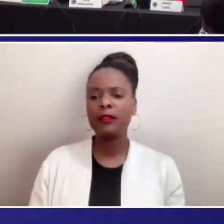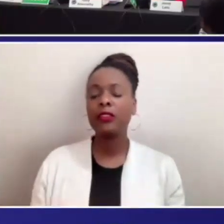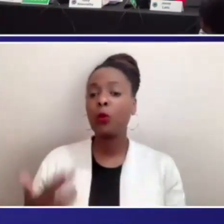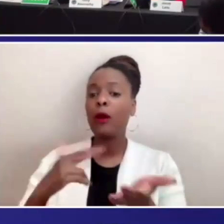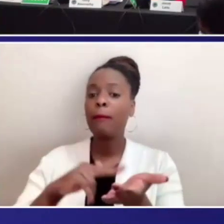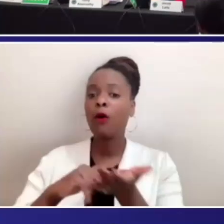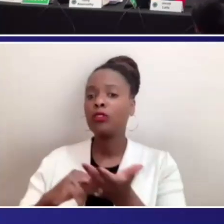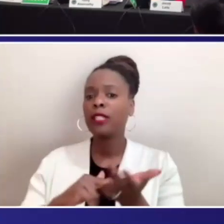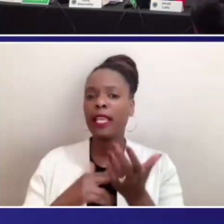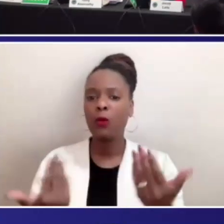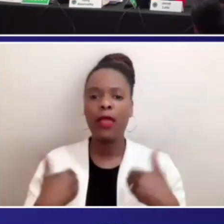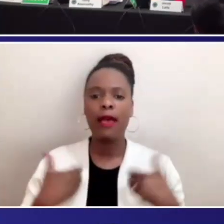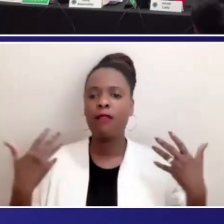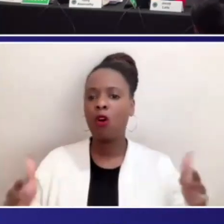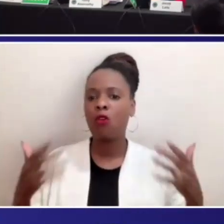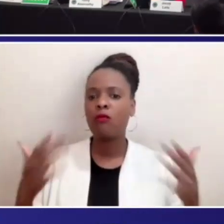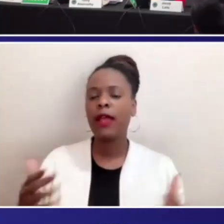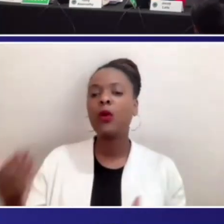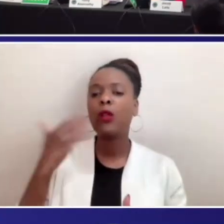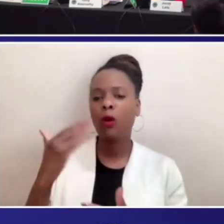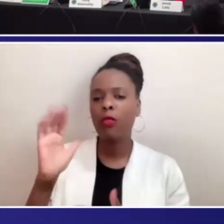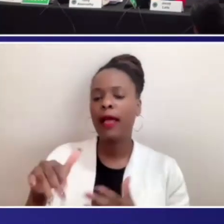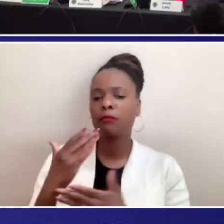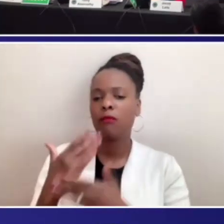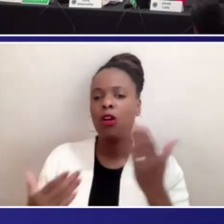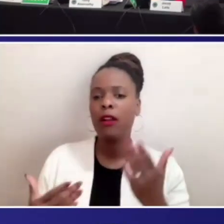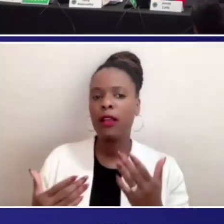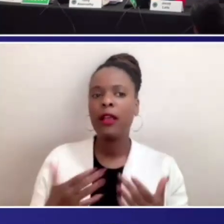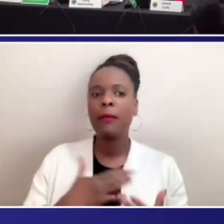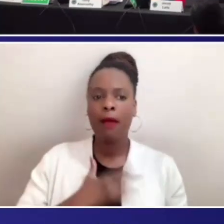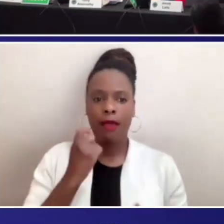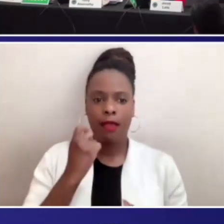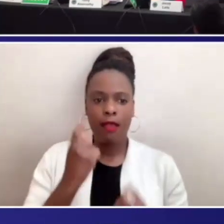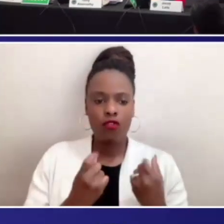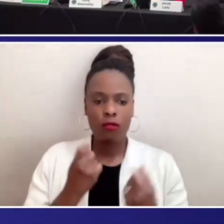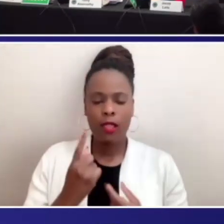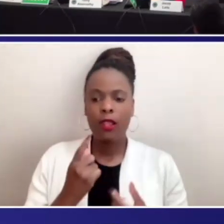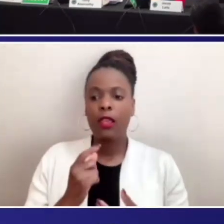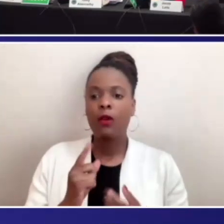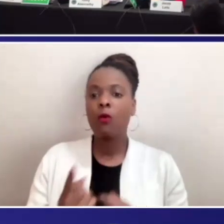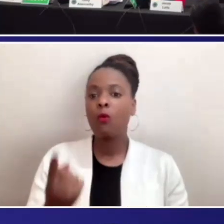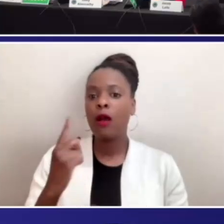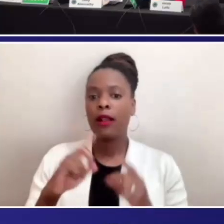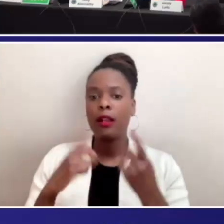what we have. We know that, that is a piece. And it was my understanding that one of the Department officials was working